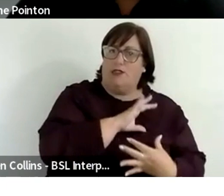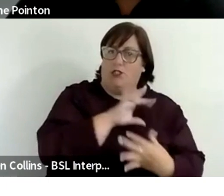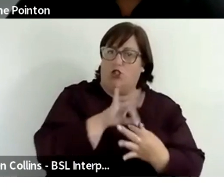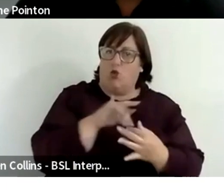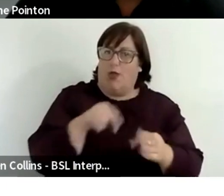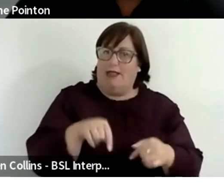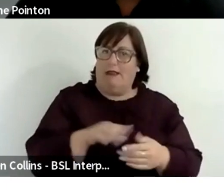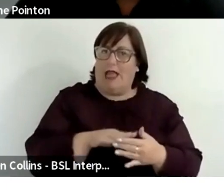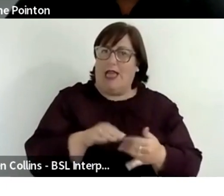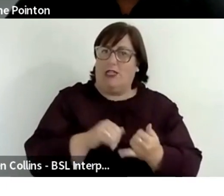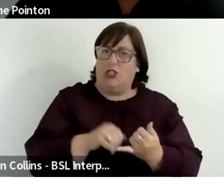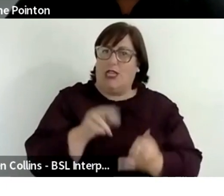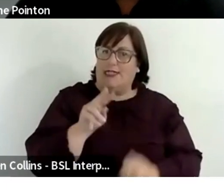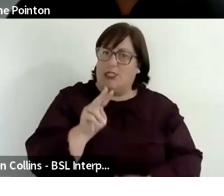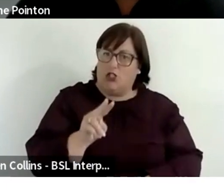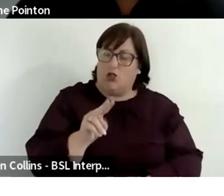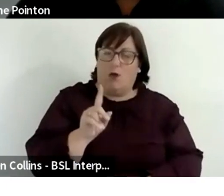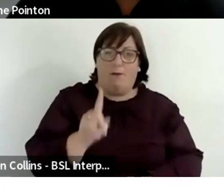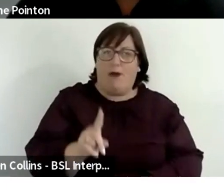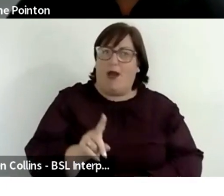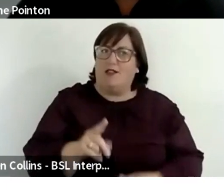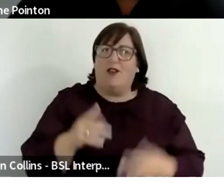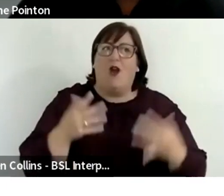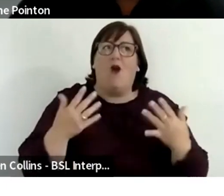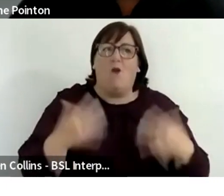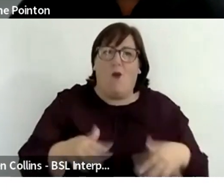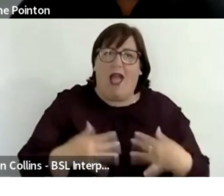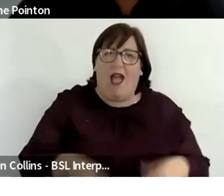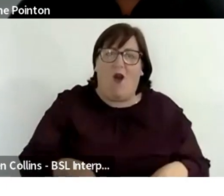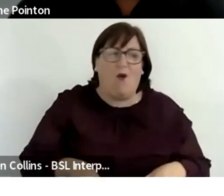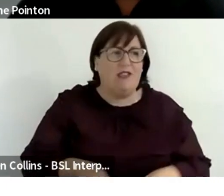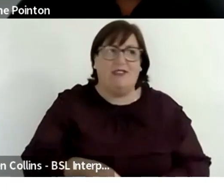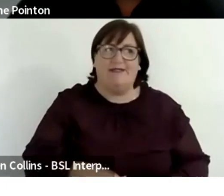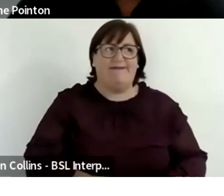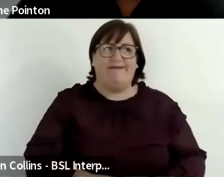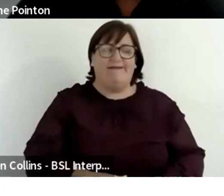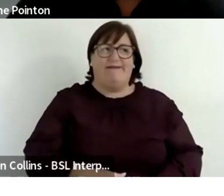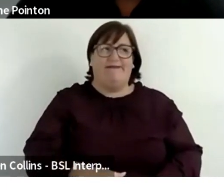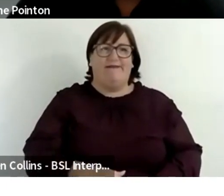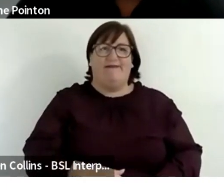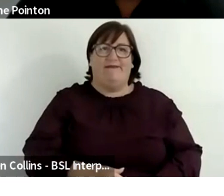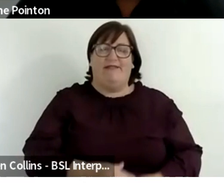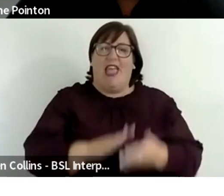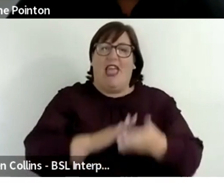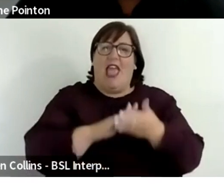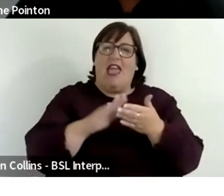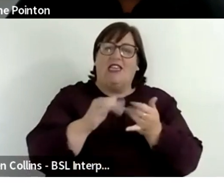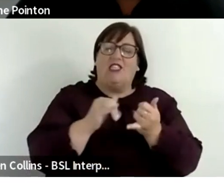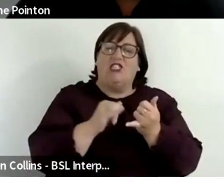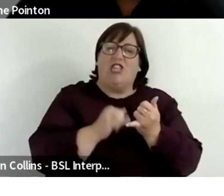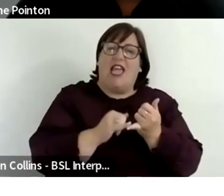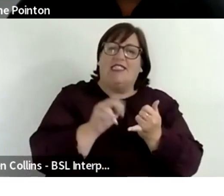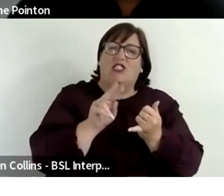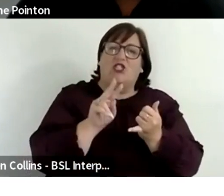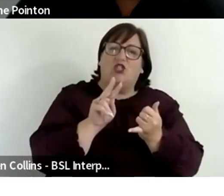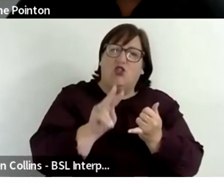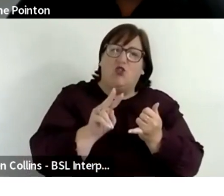HS2 promotes, it doesn't just say equality, diversity and inclusion it actively is.